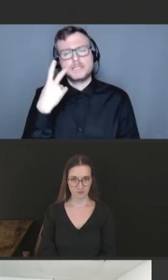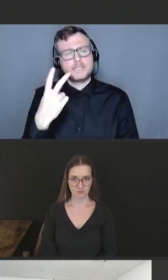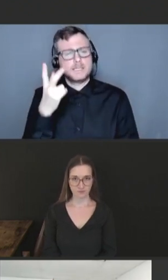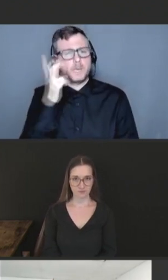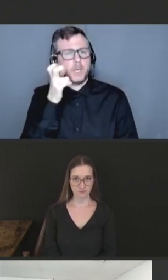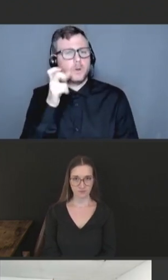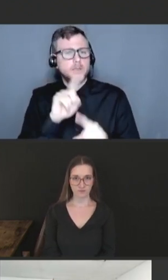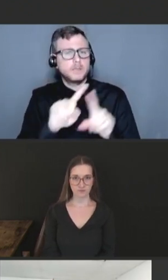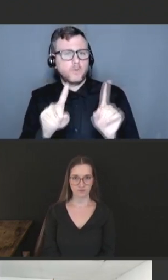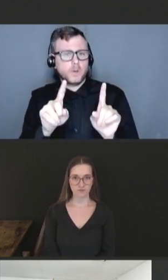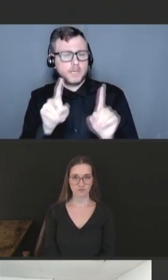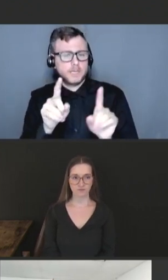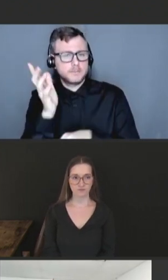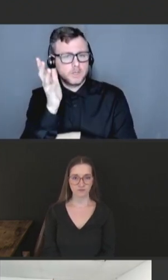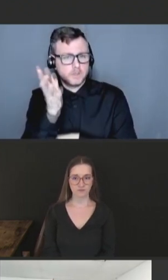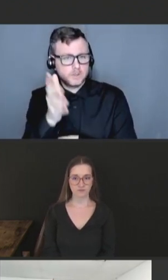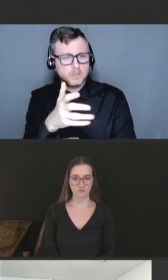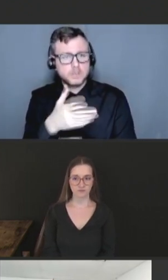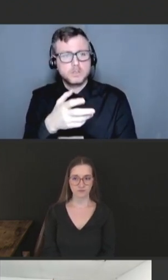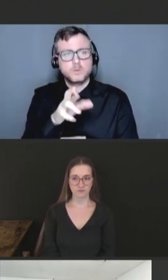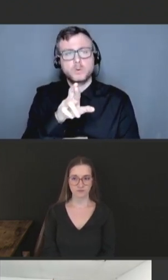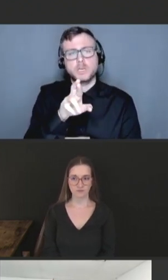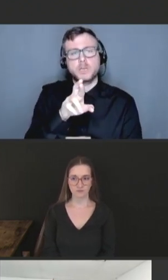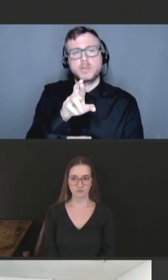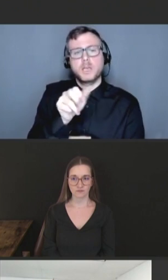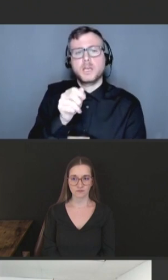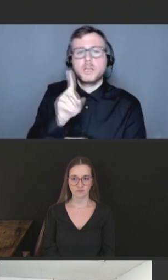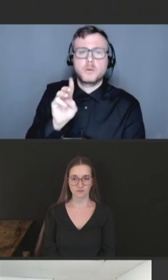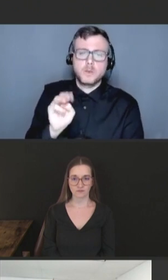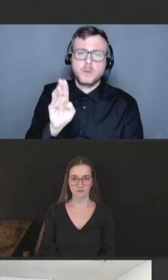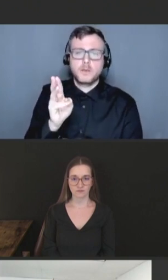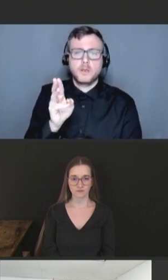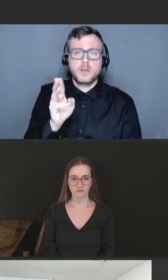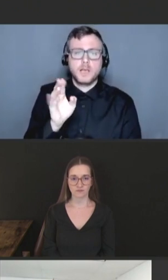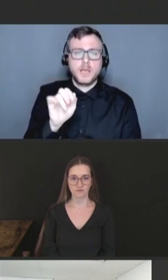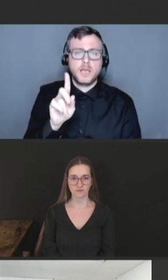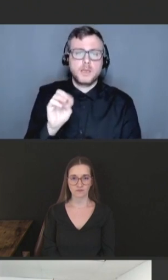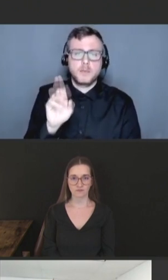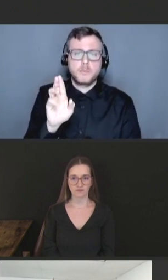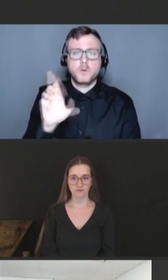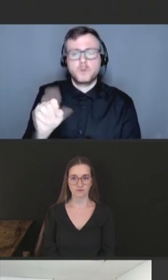Doctor -- or excuse me, Rear Admiral Iademarco is the Deputy Assistant Secretary for Science and